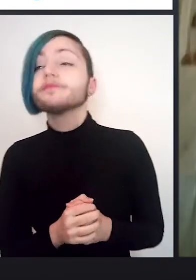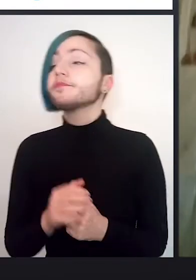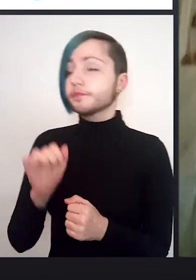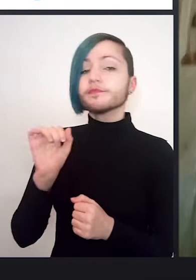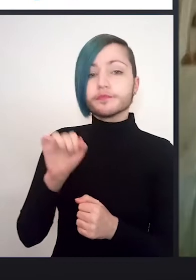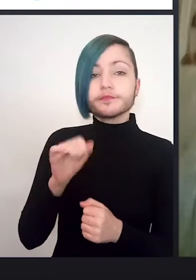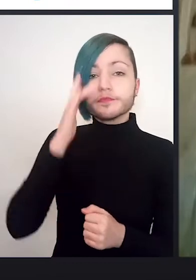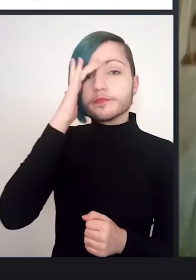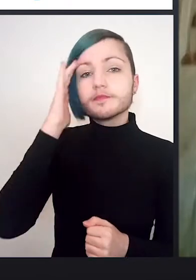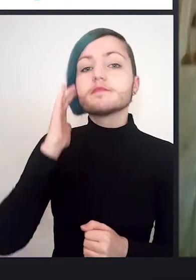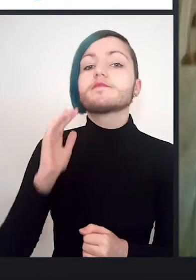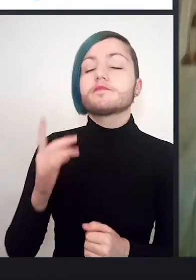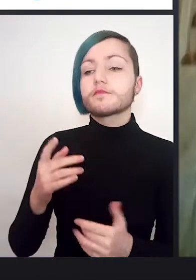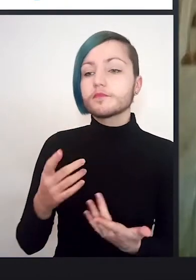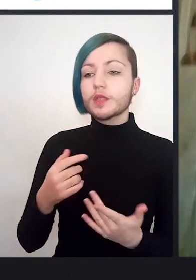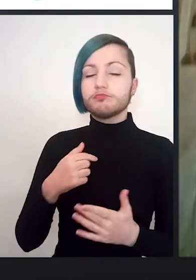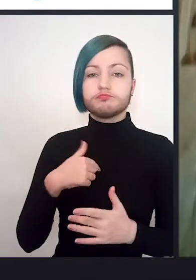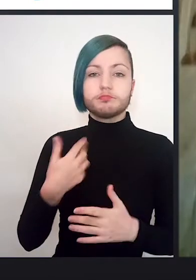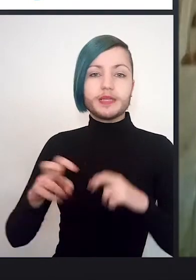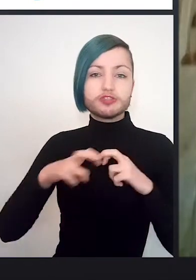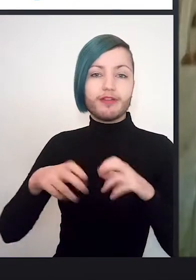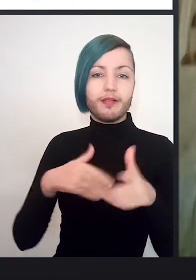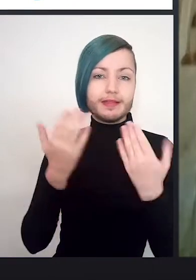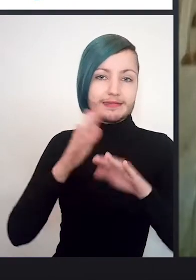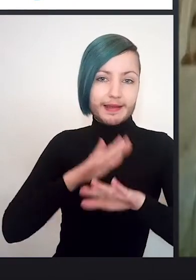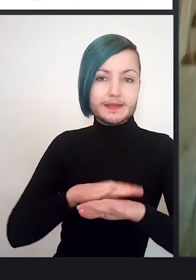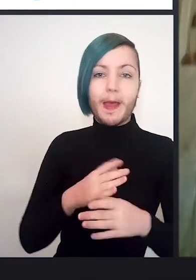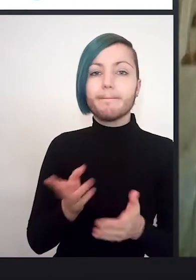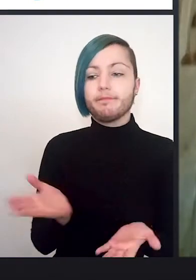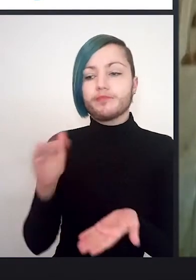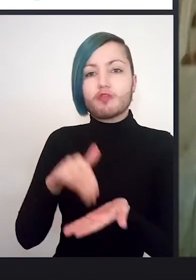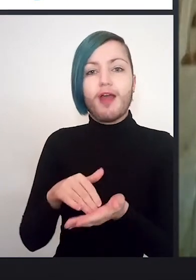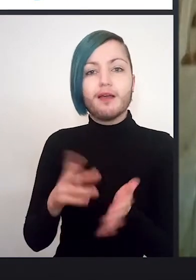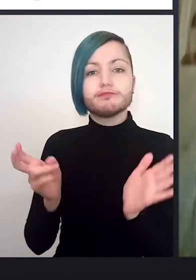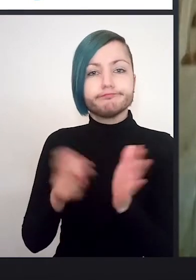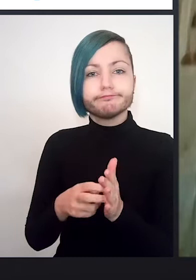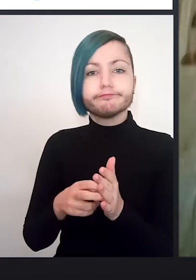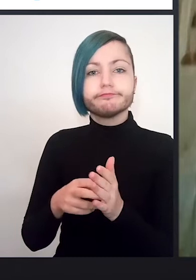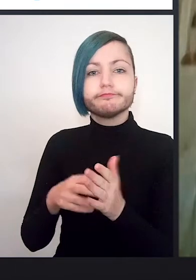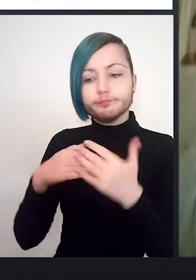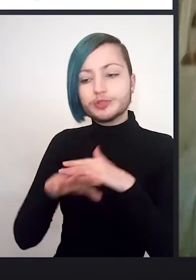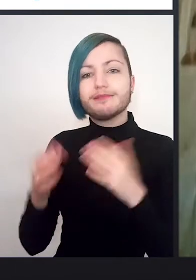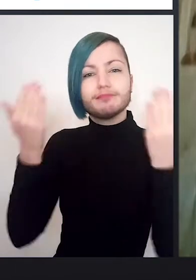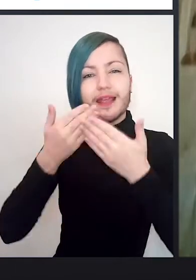Yeah, so I travelled during the day and was booked in in the evening,